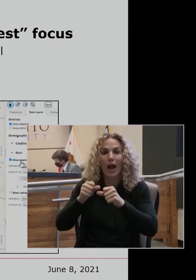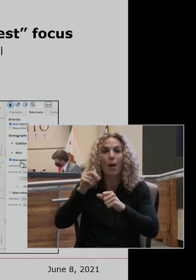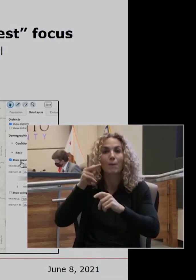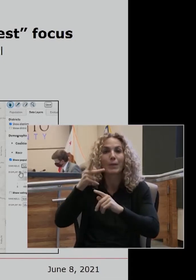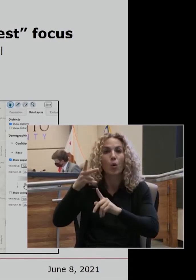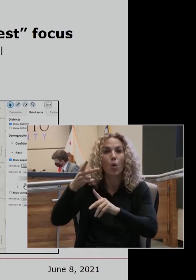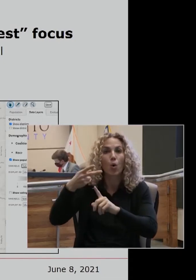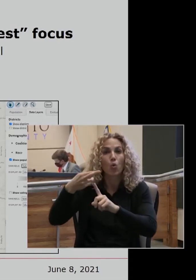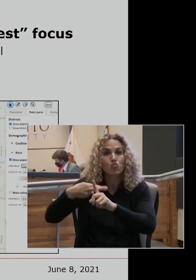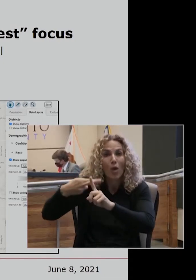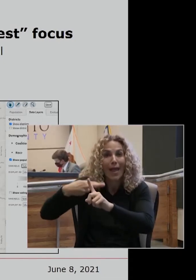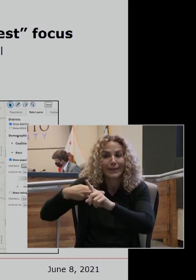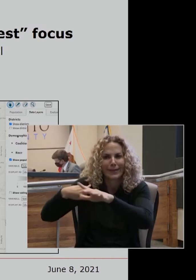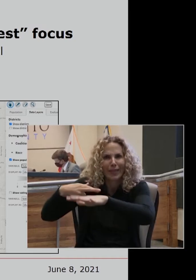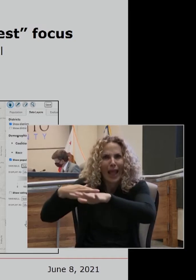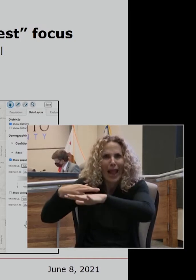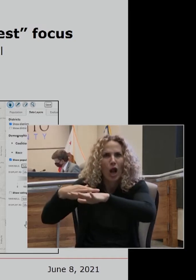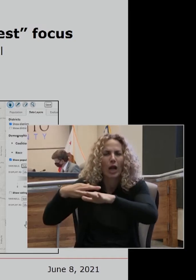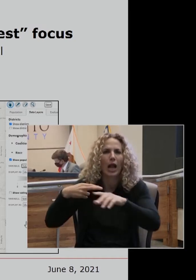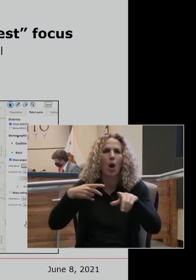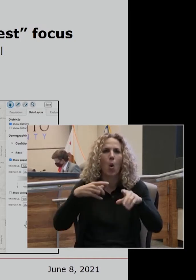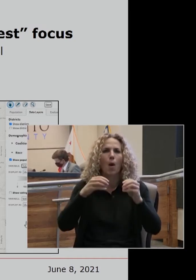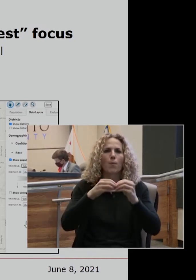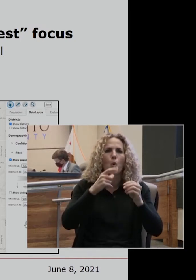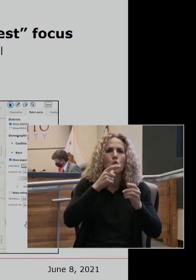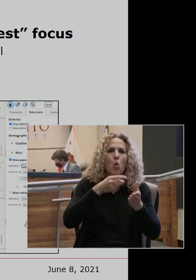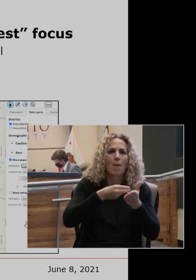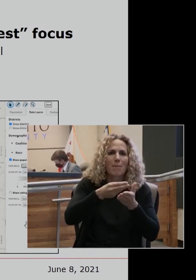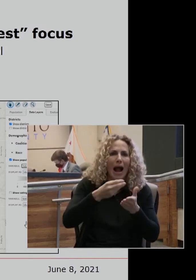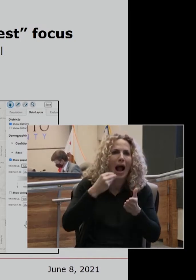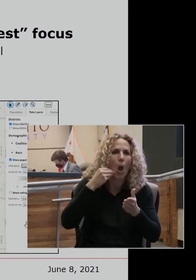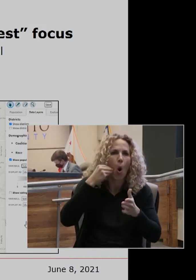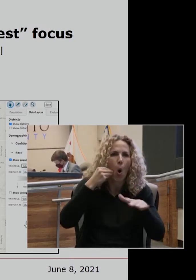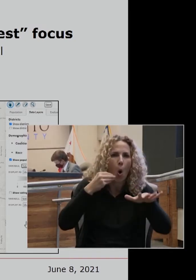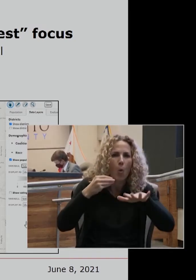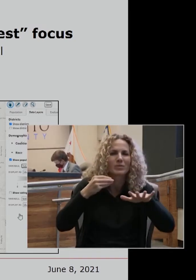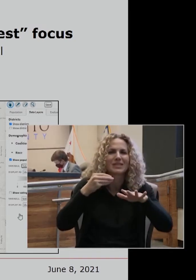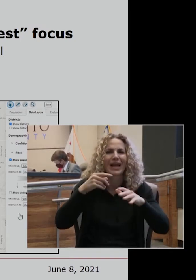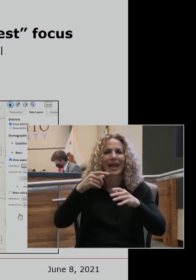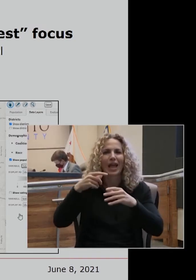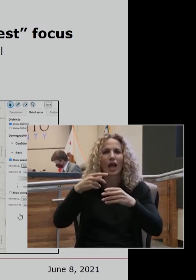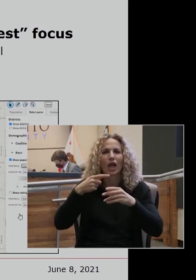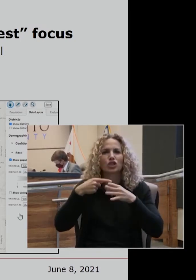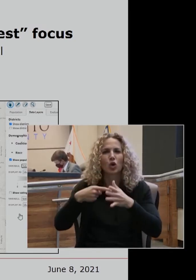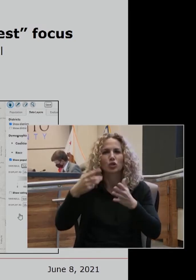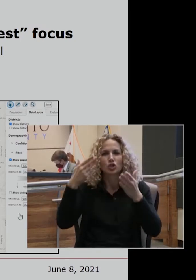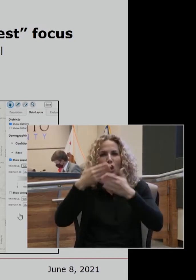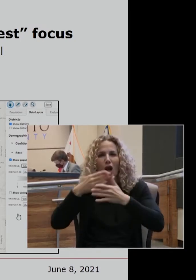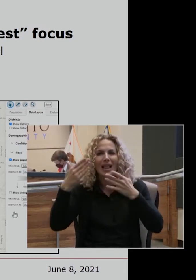ARE THERE MORE PRESENTERS? IF THEY CAN SEE WHERE RENTERS IF THEY CAN SEE WHERE RENTERS ARE AND SHADE IN THAT AREA Z YOU